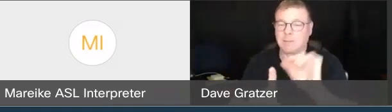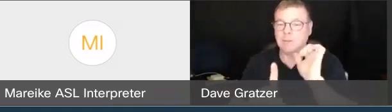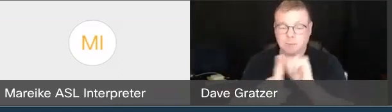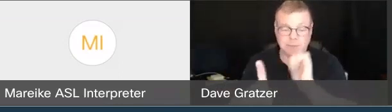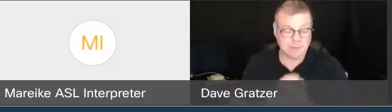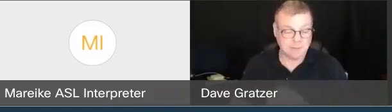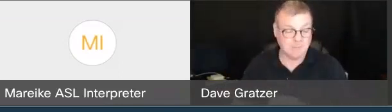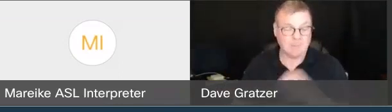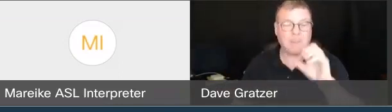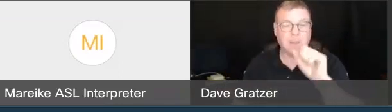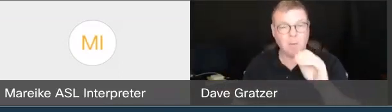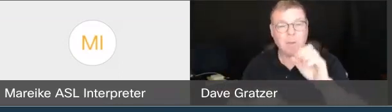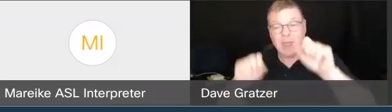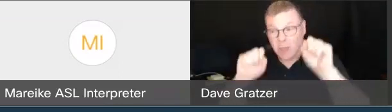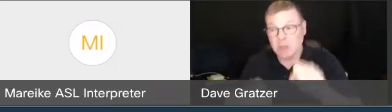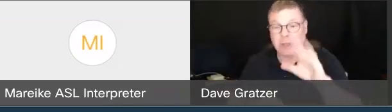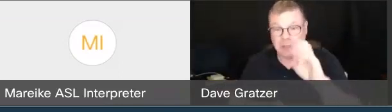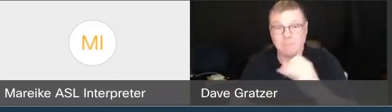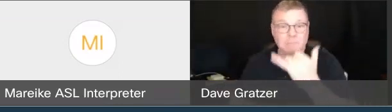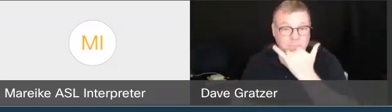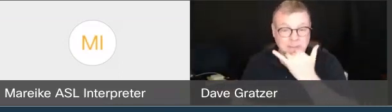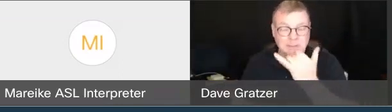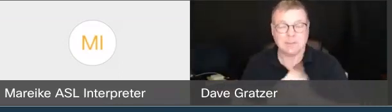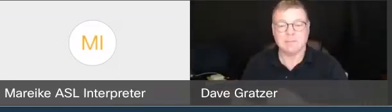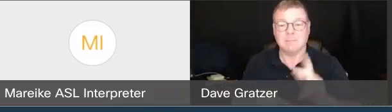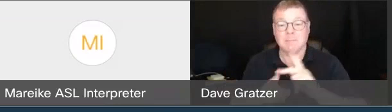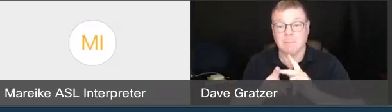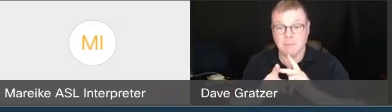that could be a mistake, now I personally, professionally haven't seen this happen,